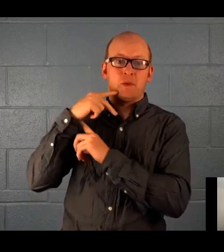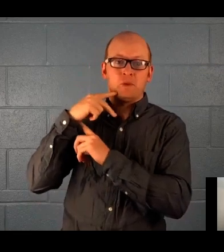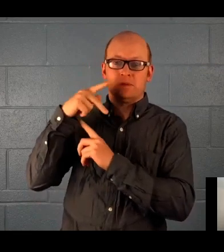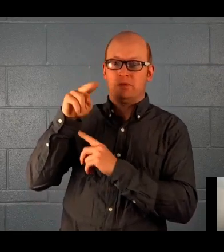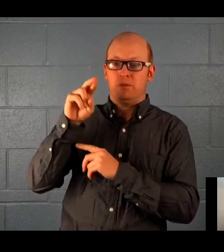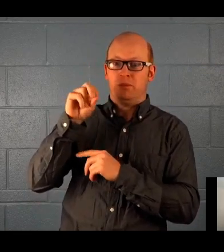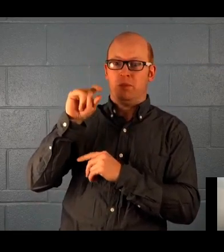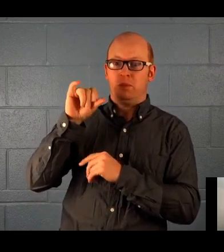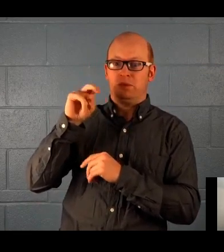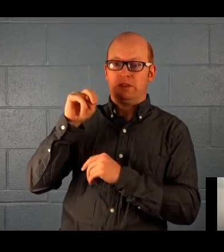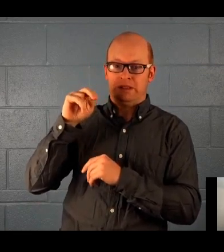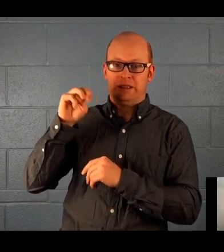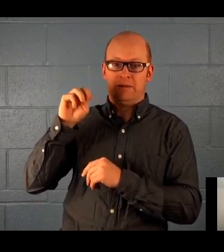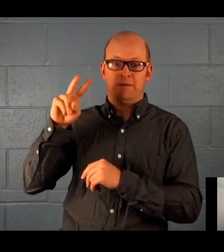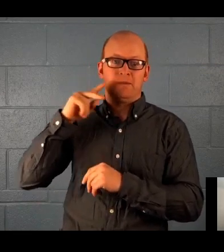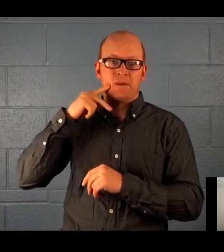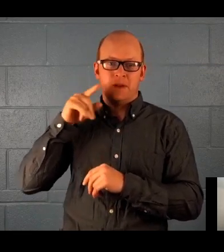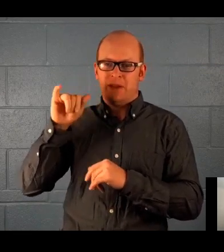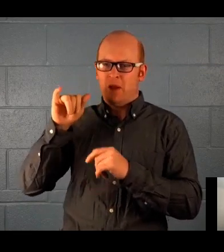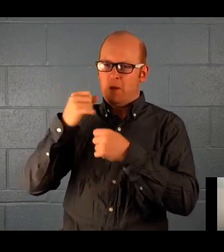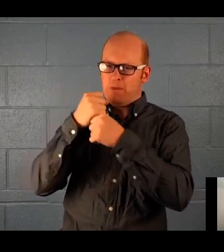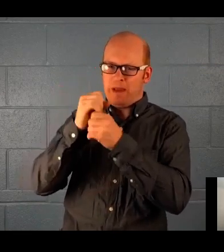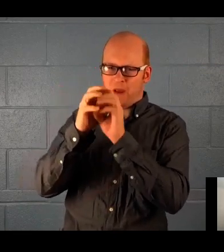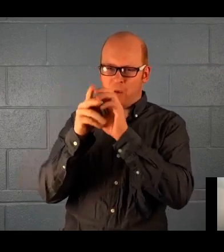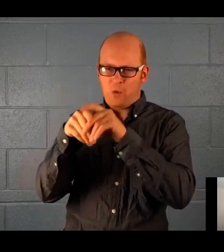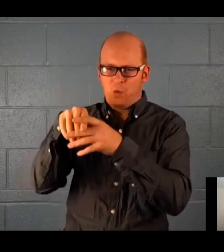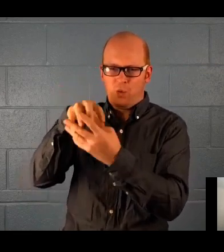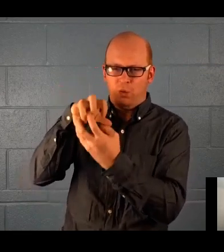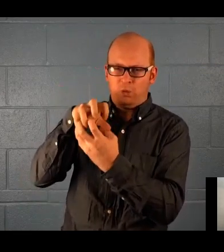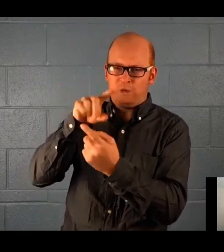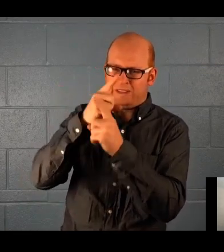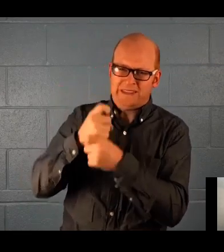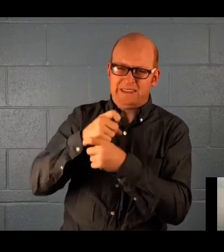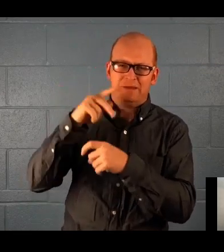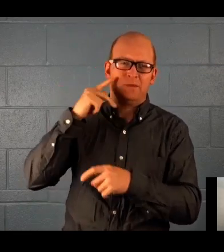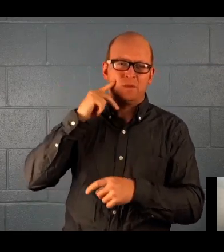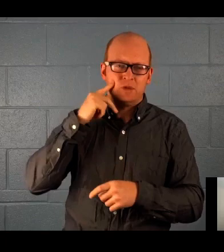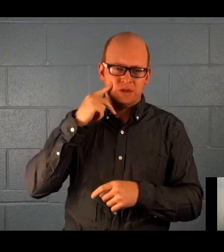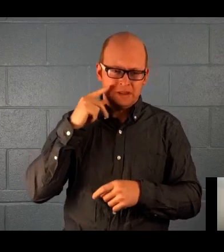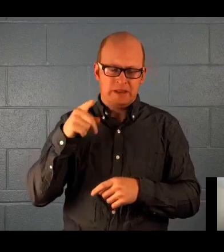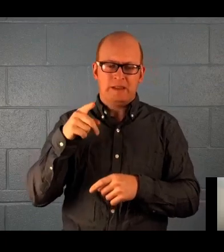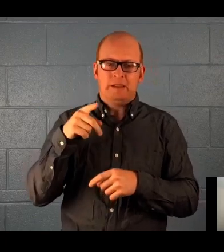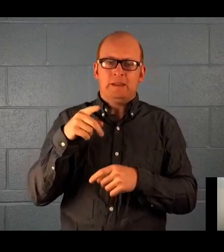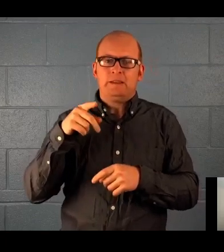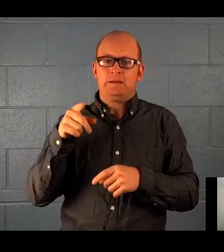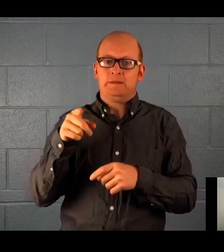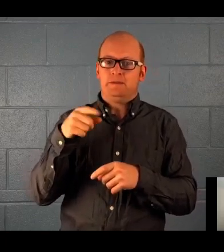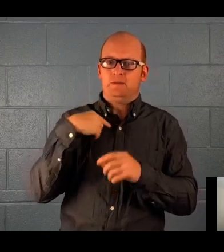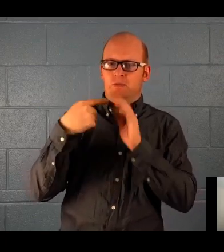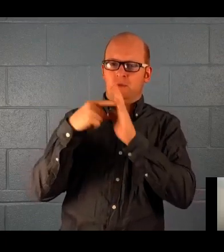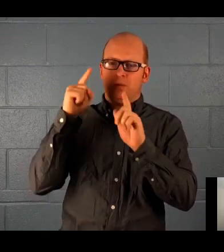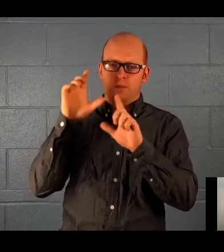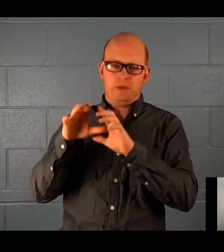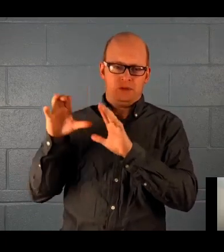The myosin VIIA gene makes a complex protein called myosin VIIA. What I'm showing you on this slide,